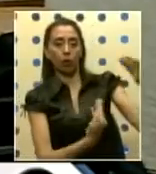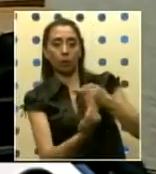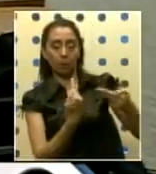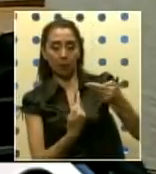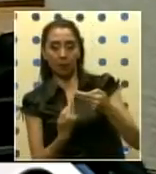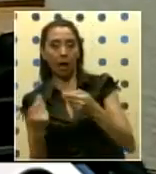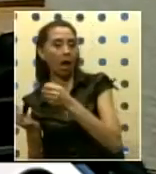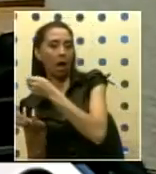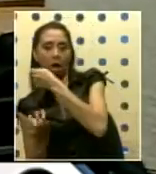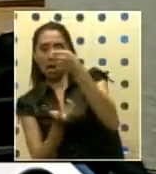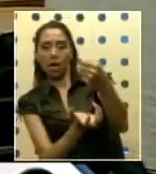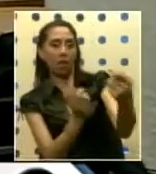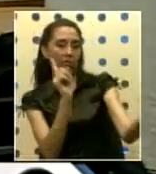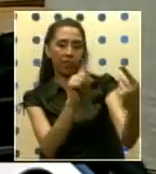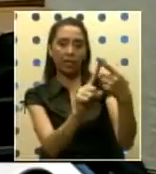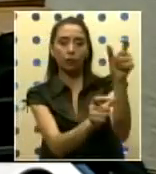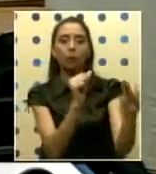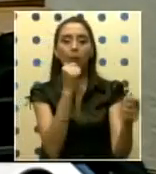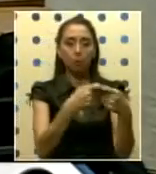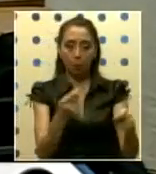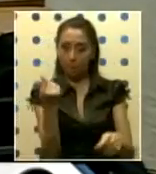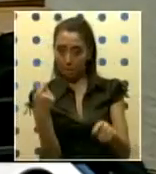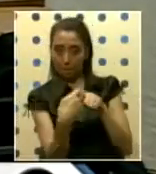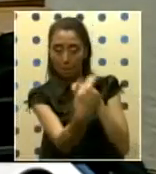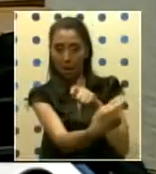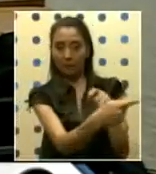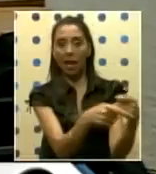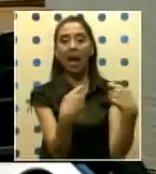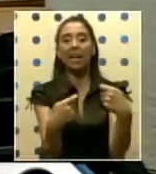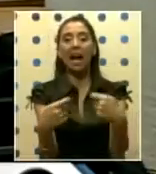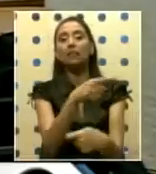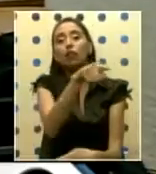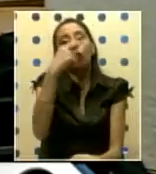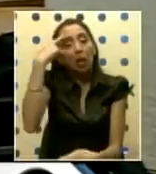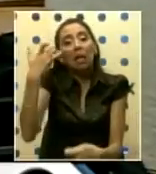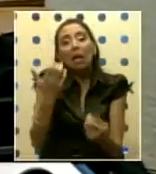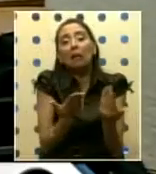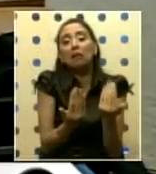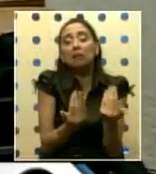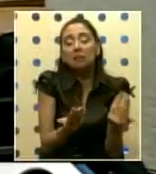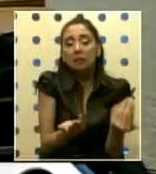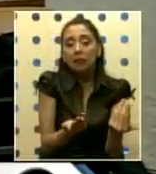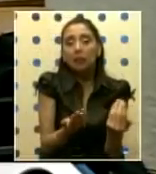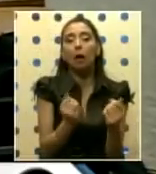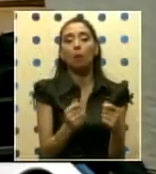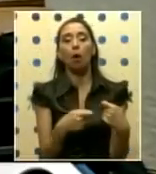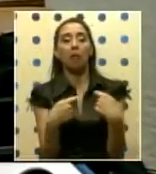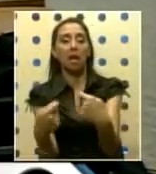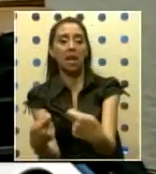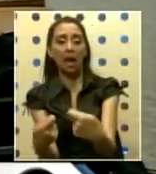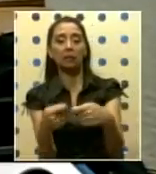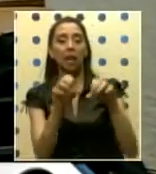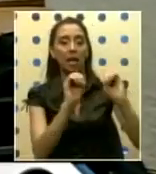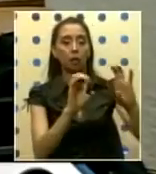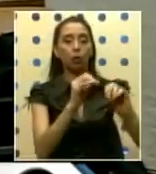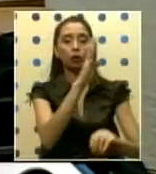Money in cash is transferred directly to the most poor so that they can spend it as they see fit. They can invest it in education for the children